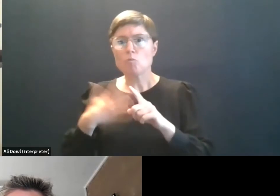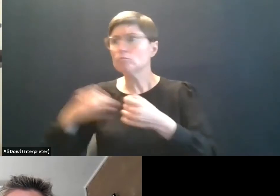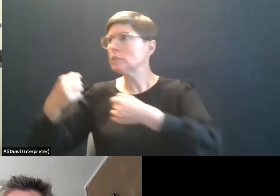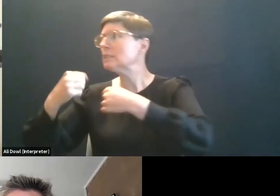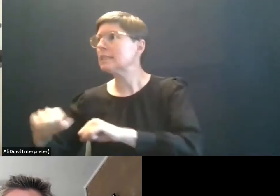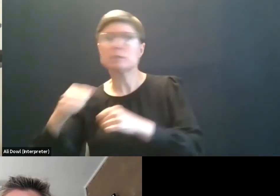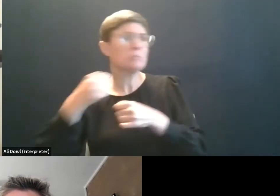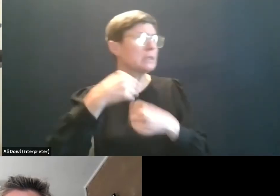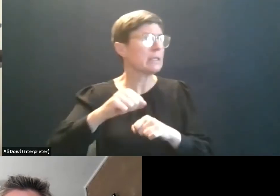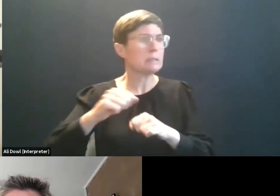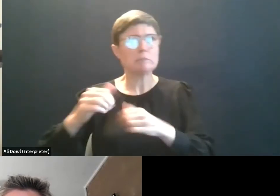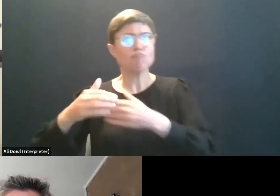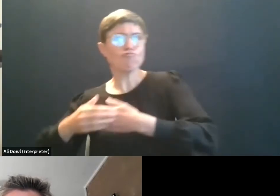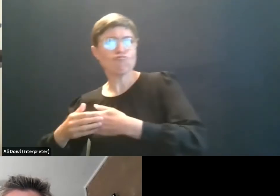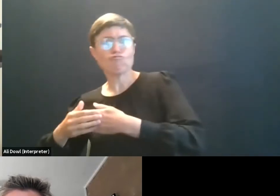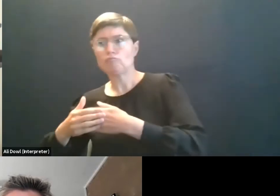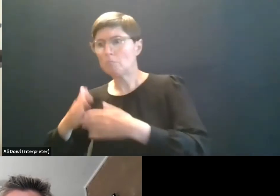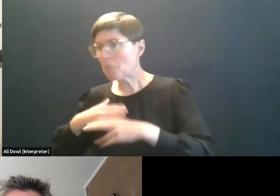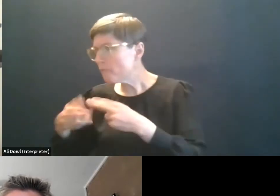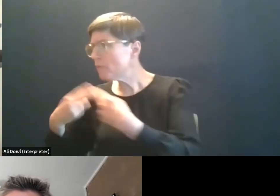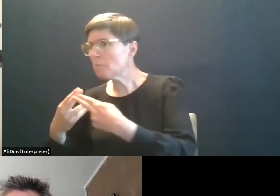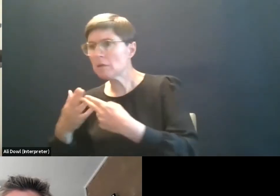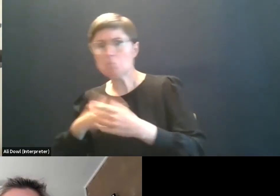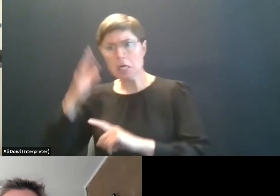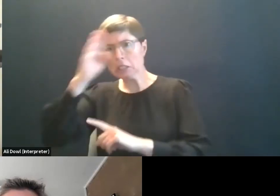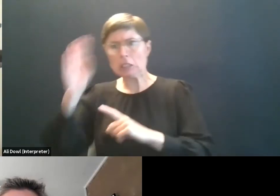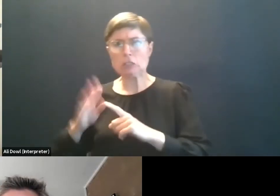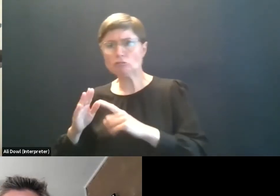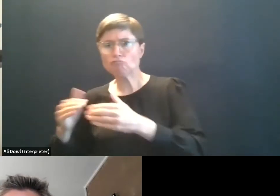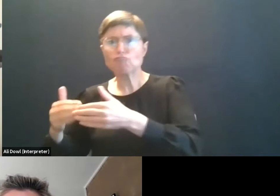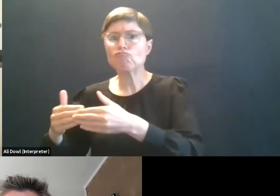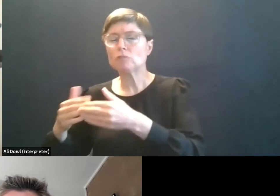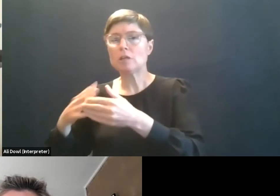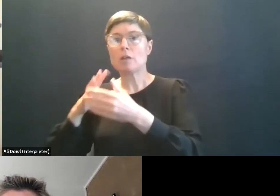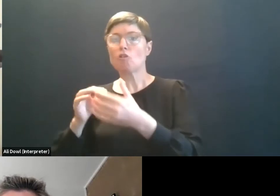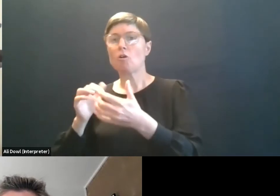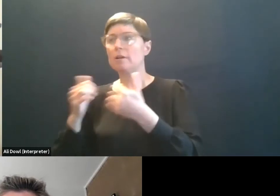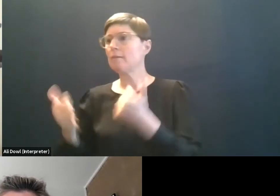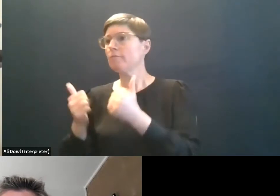their families, wanted to protect their nation and there has been a sort of disengaging in